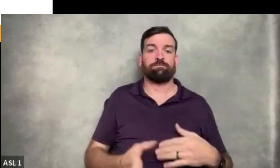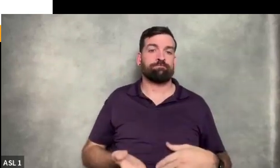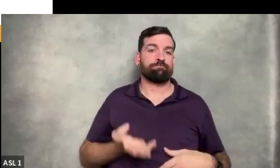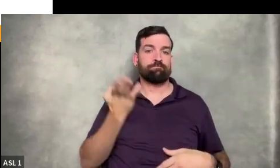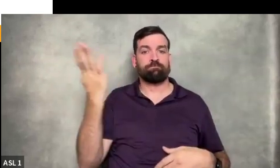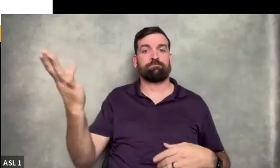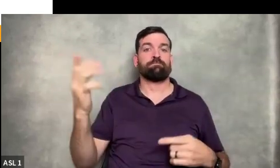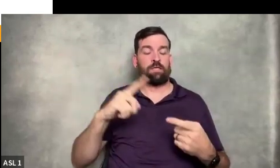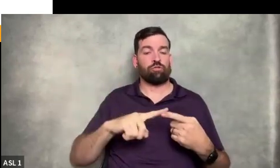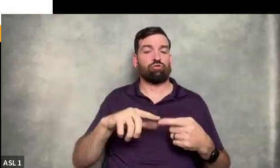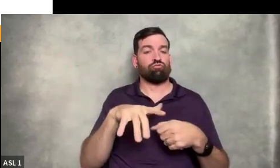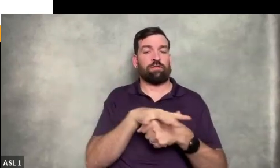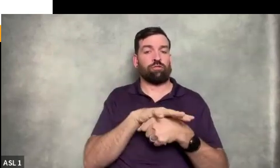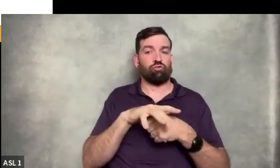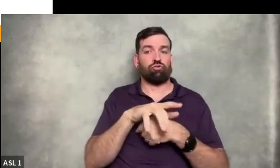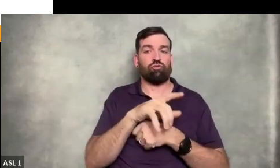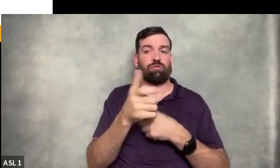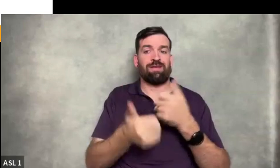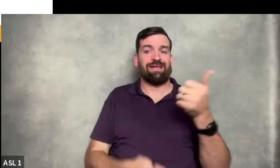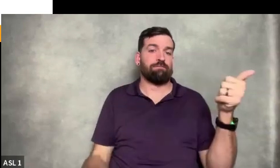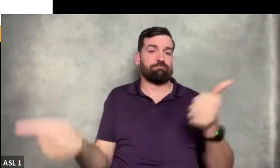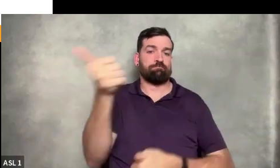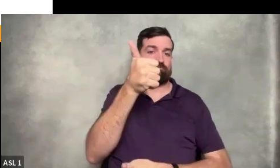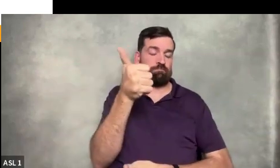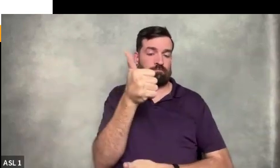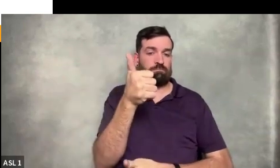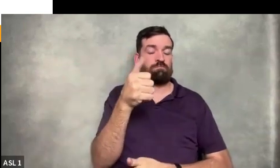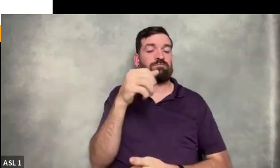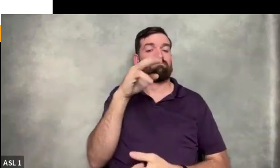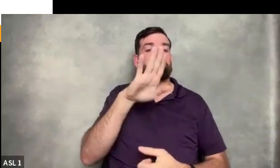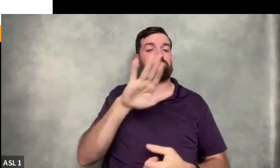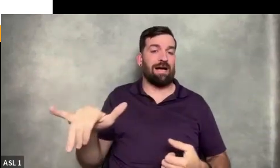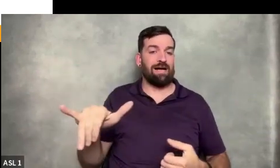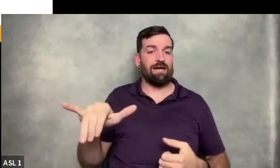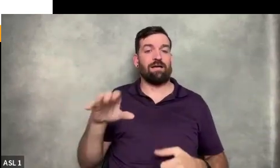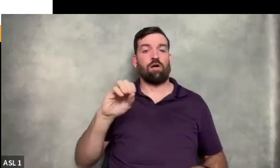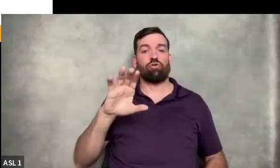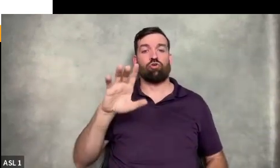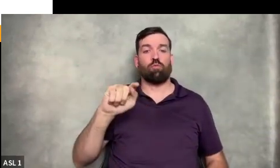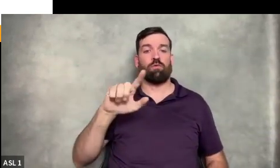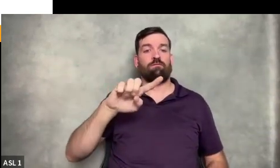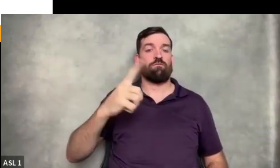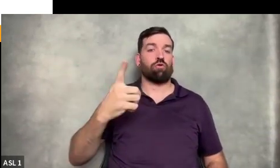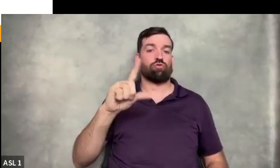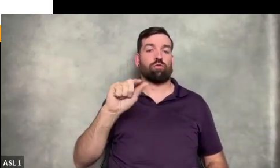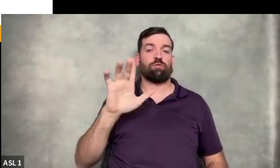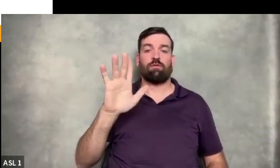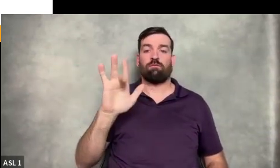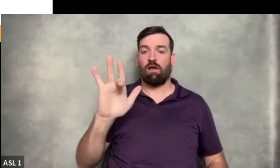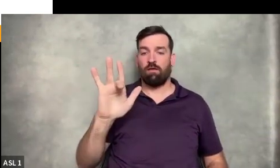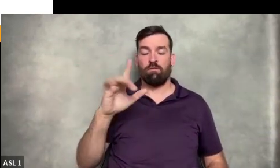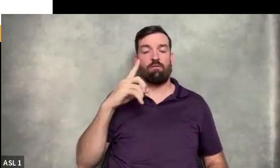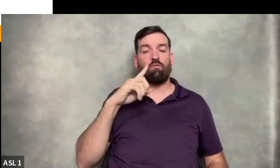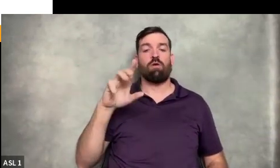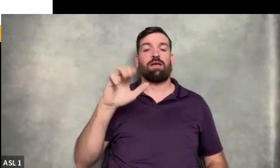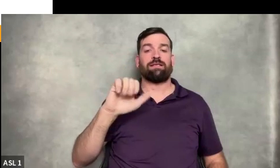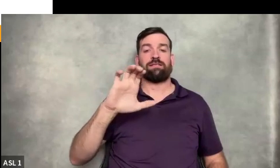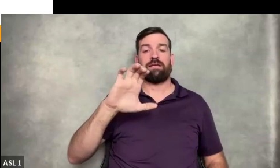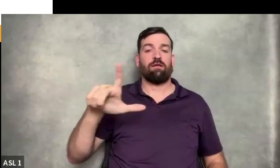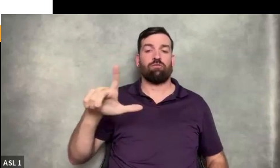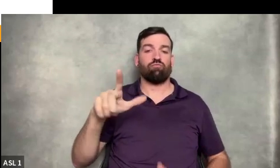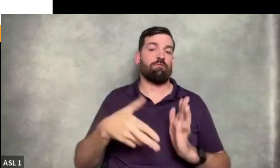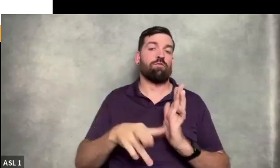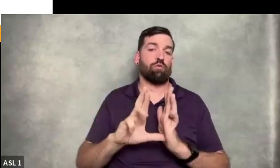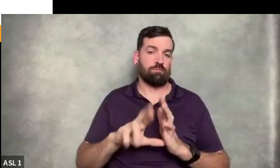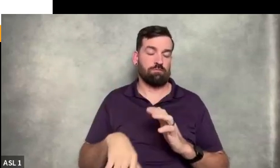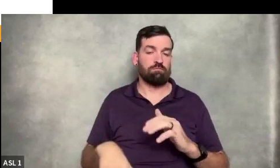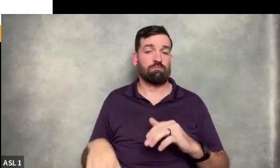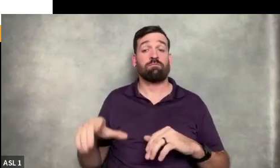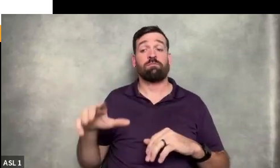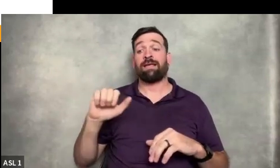Regional Administrator no later than October 1st of 2025 for ACL's review. ACL's written approval